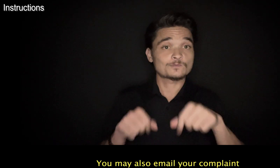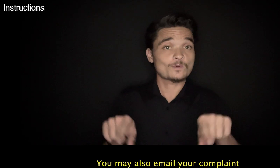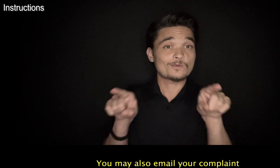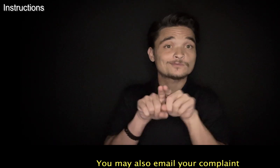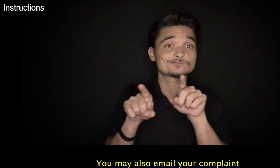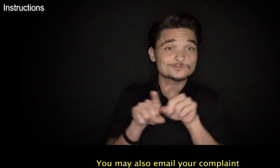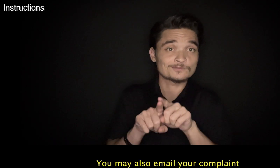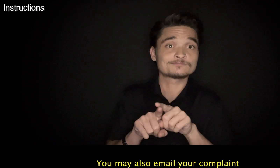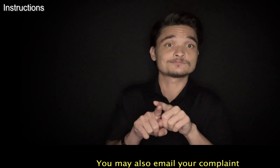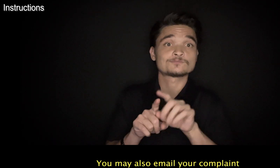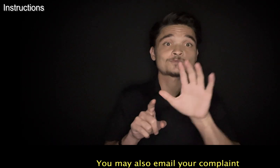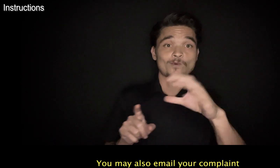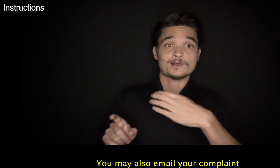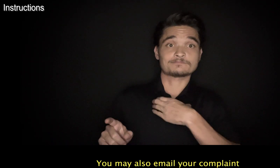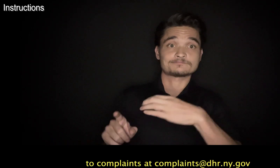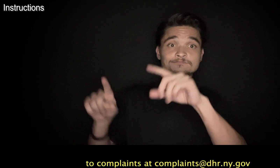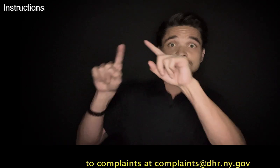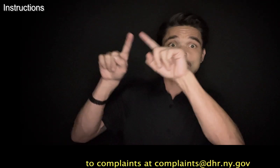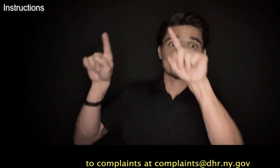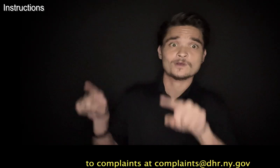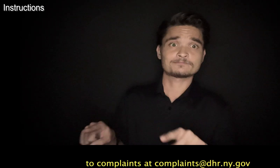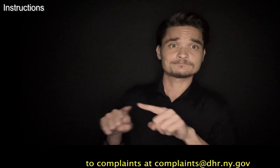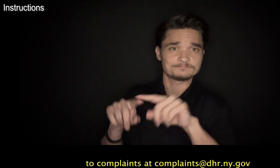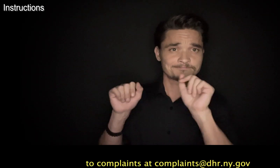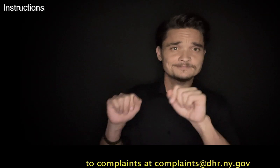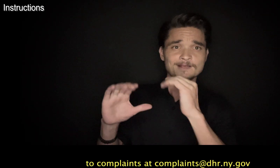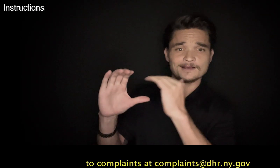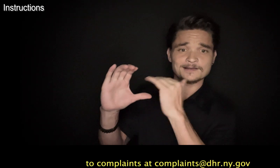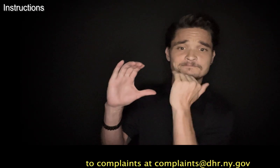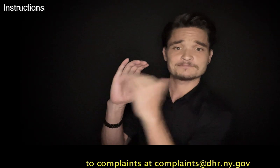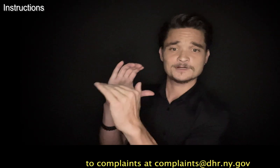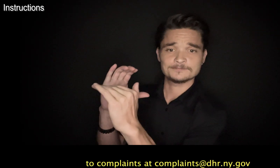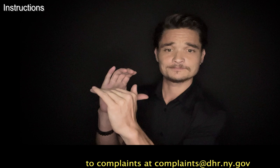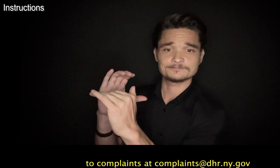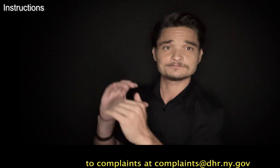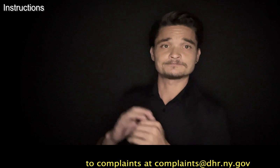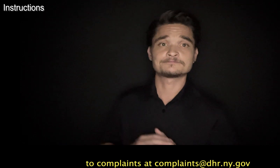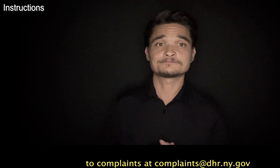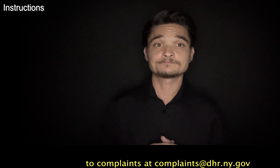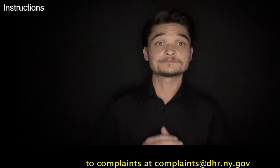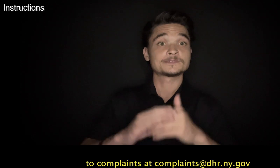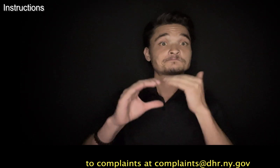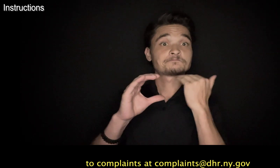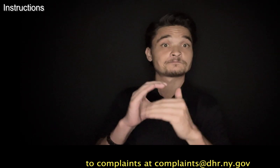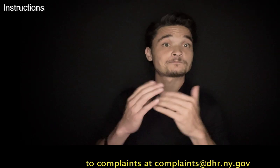You may also email your complaint to complaints at complaints@dhr.ny.gov